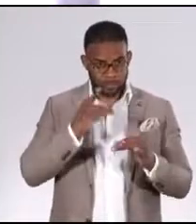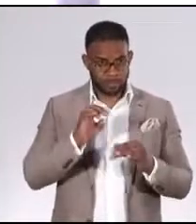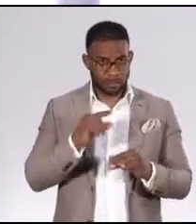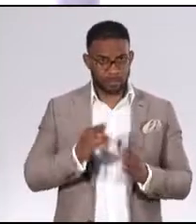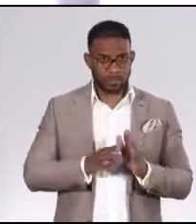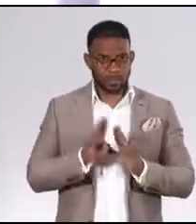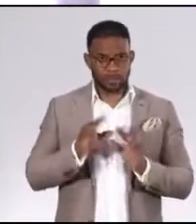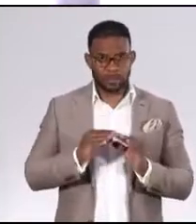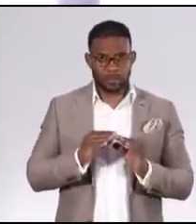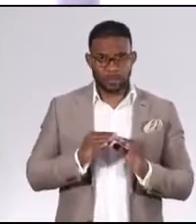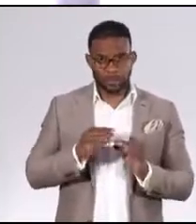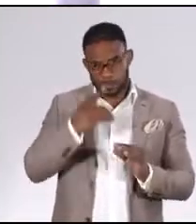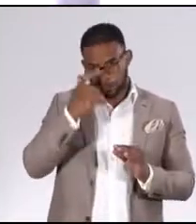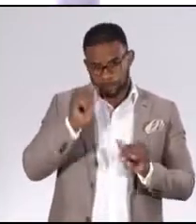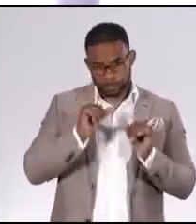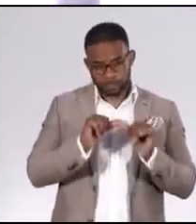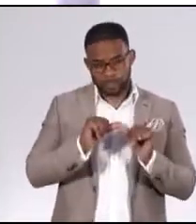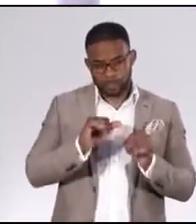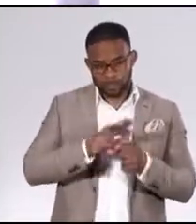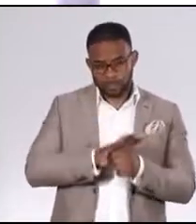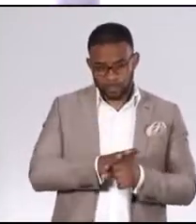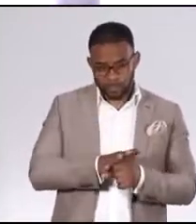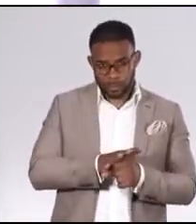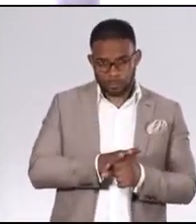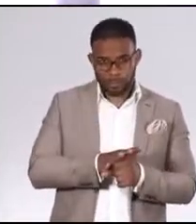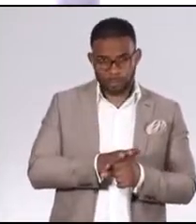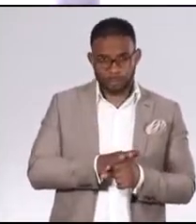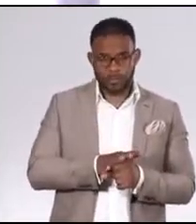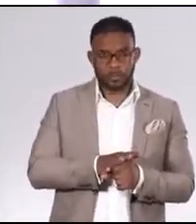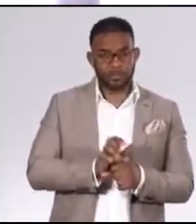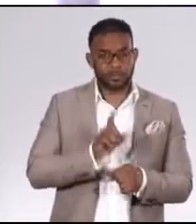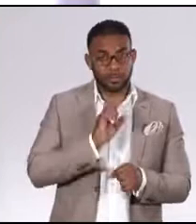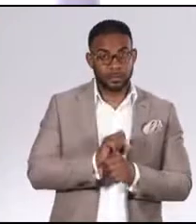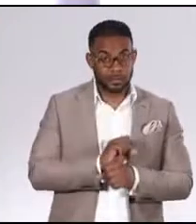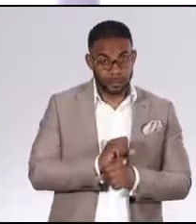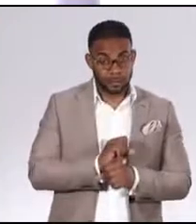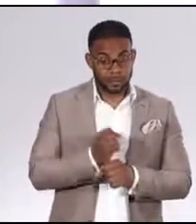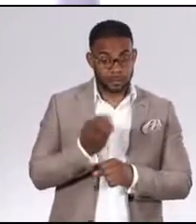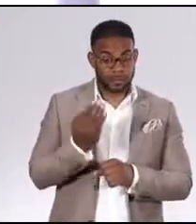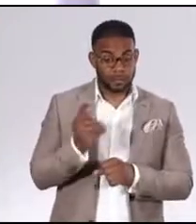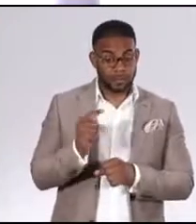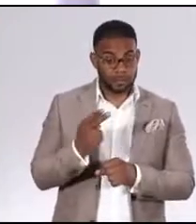And due to the ongoing covent 19 pandemic, this is actually the fourteenth fully virtual